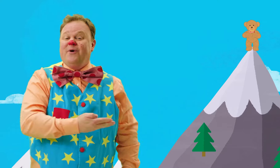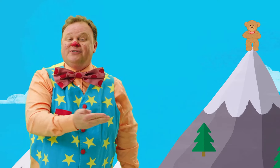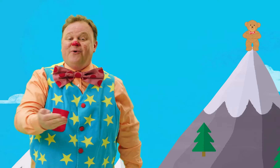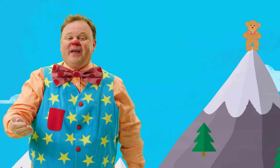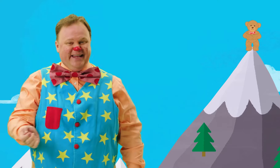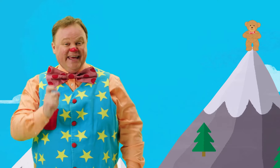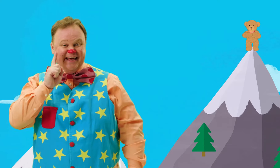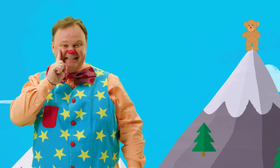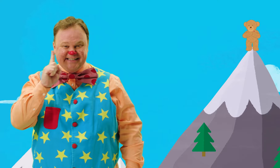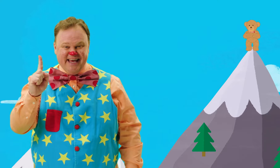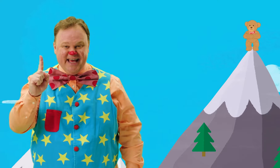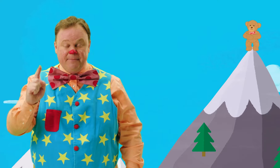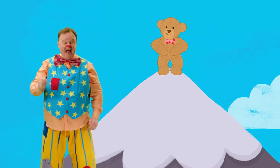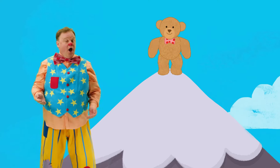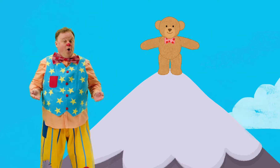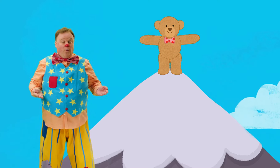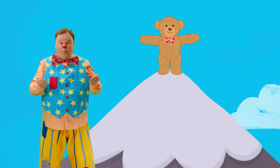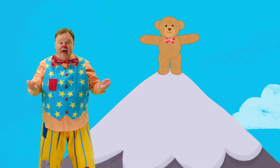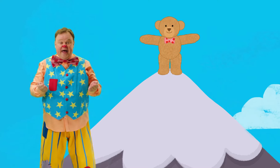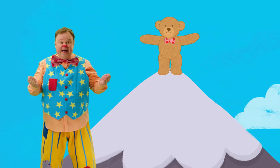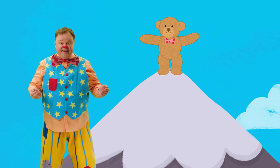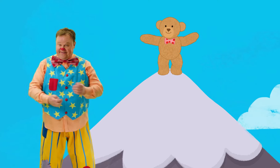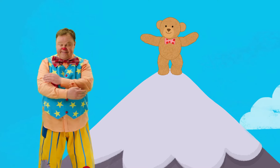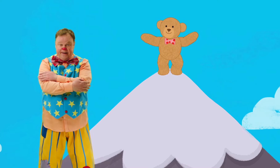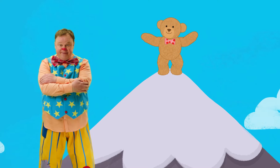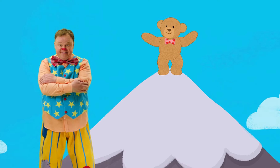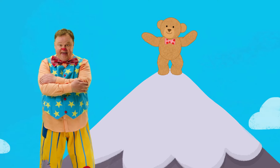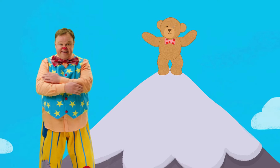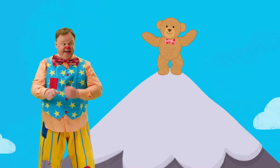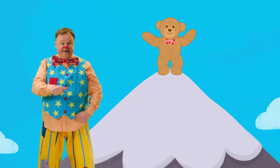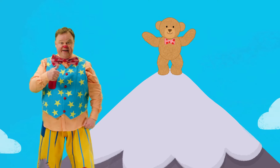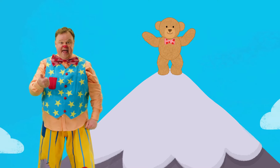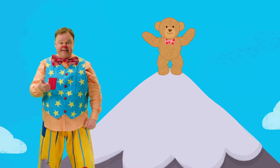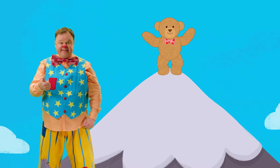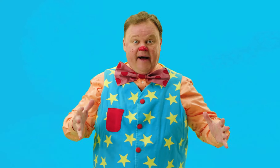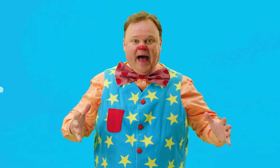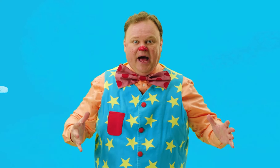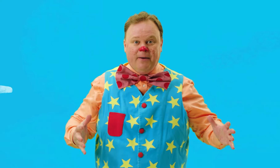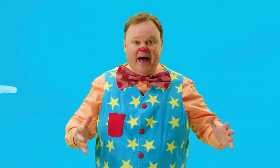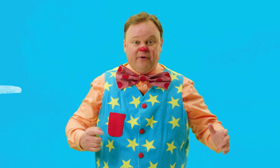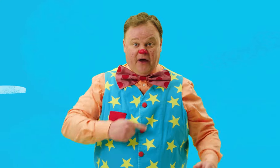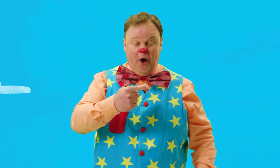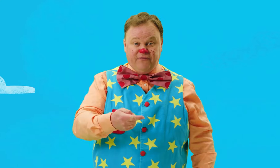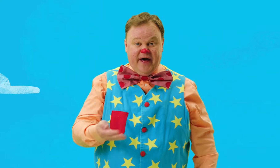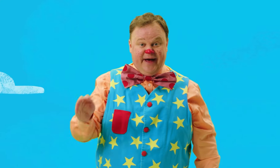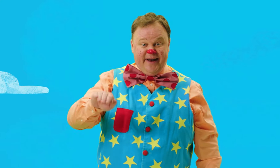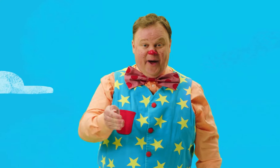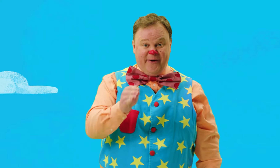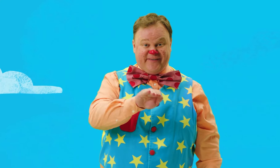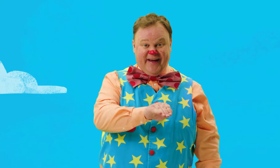was all that he could see where should Tumble Ted go next how about over an ocean